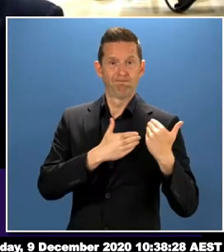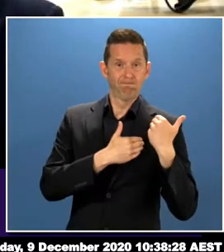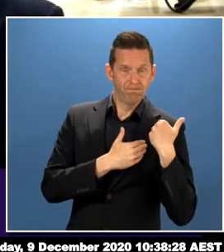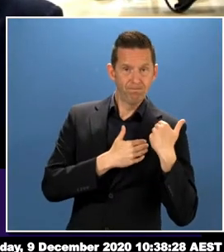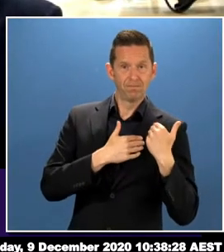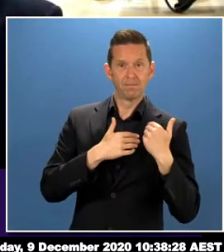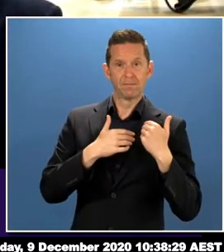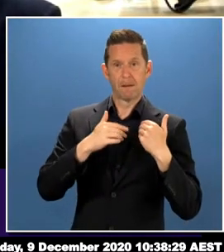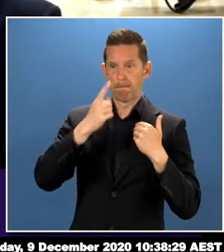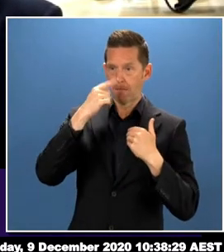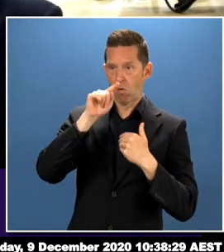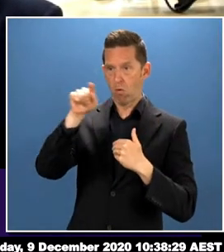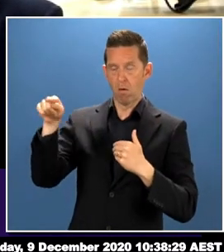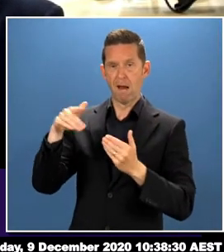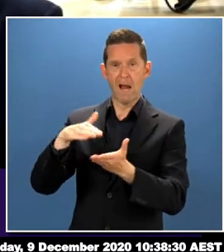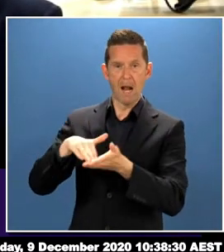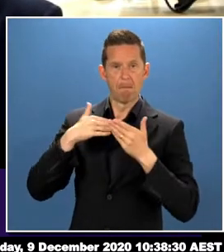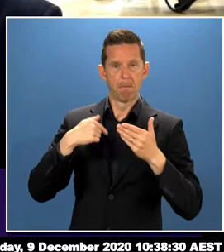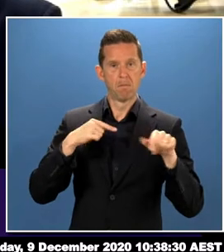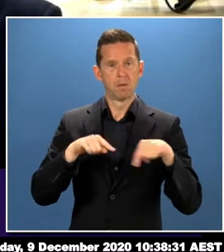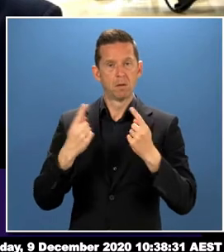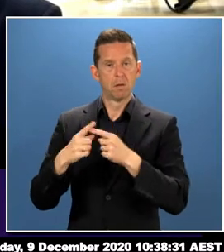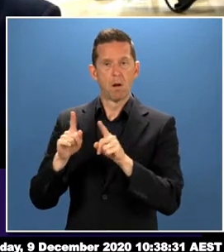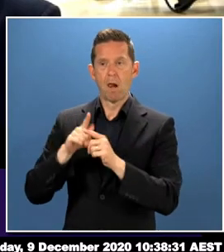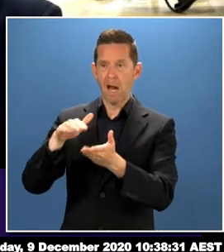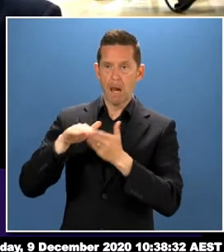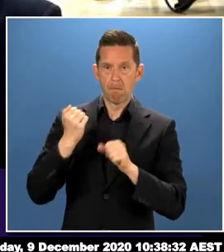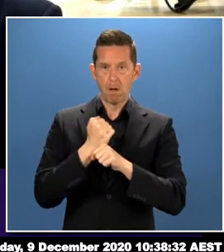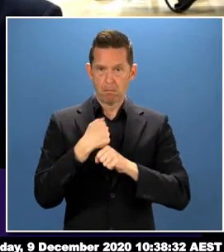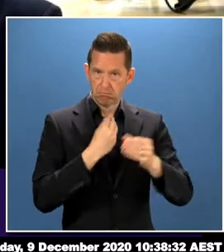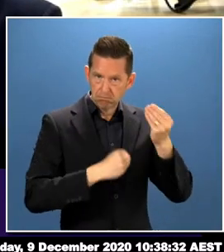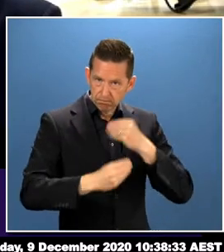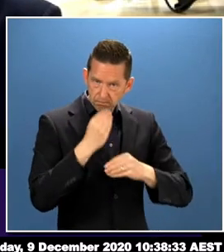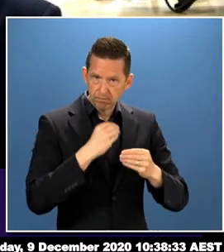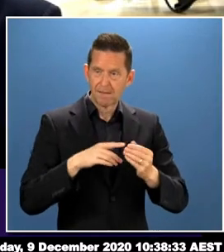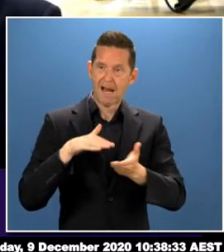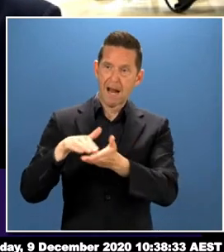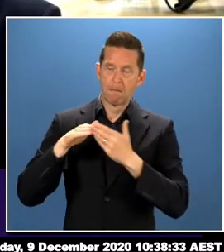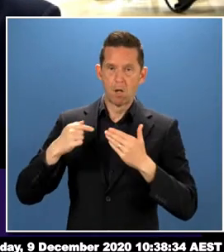of my basic tasks like helping me make my meals and helping me get changed and stuff.